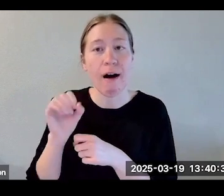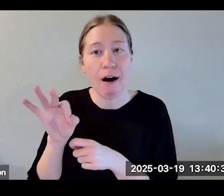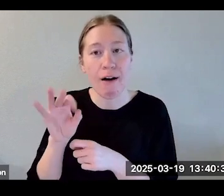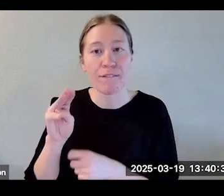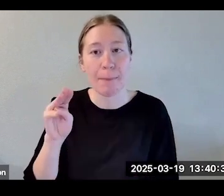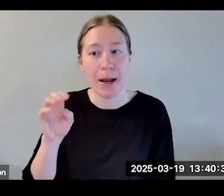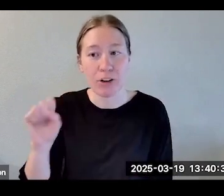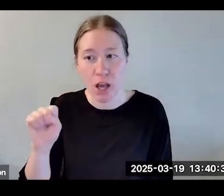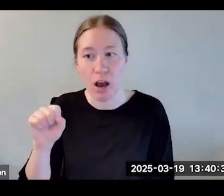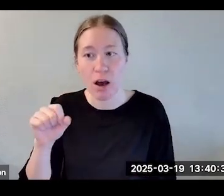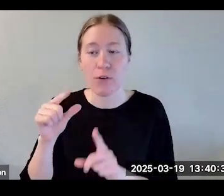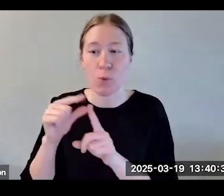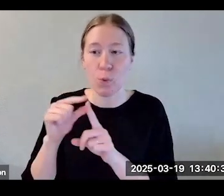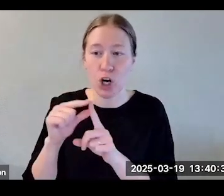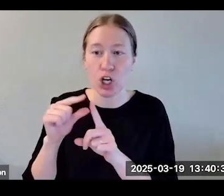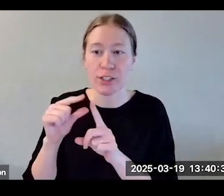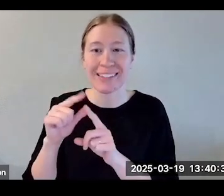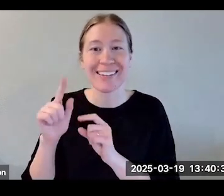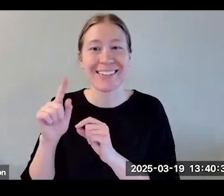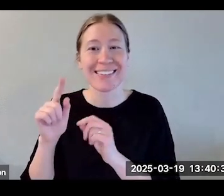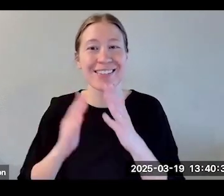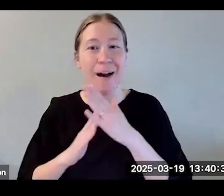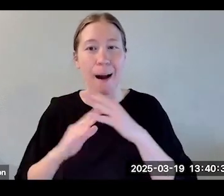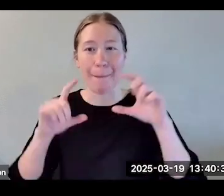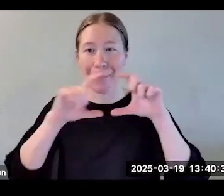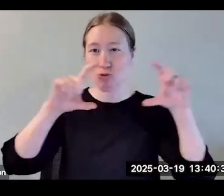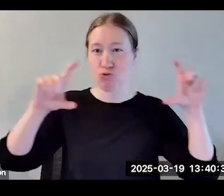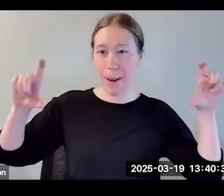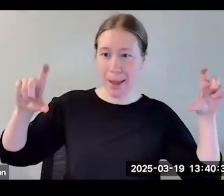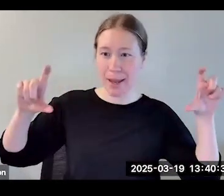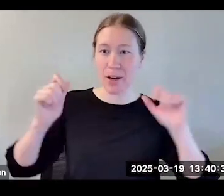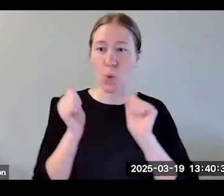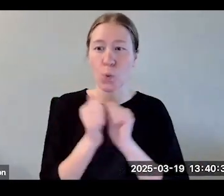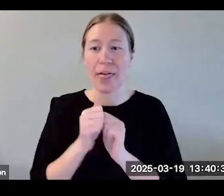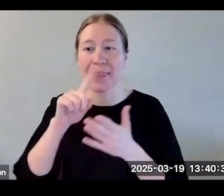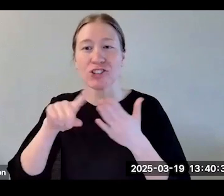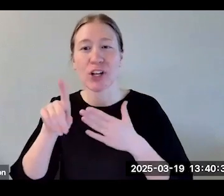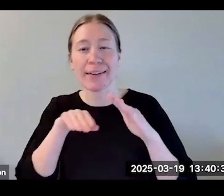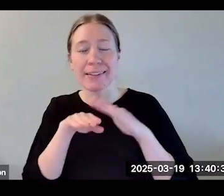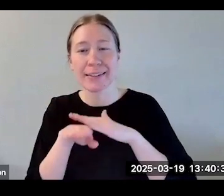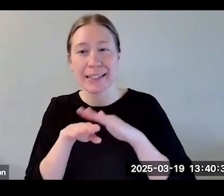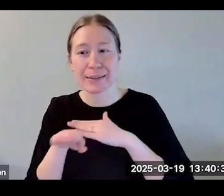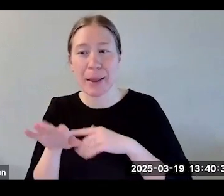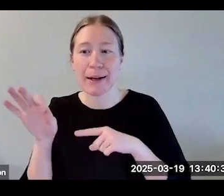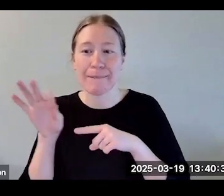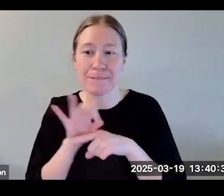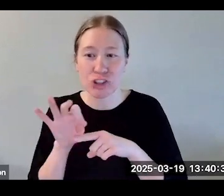with check accessibility feature available as an option.